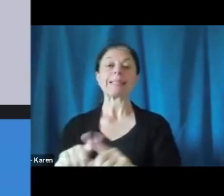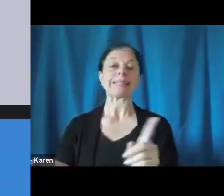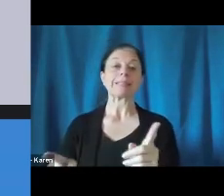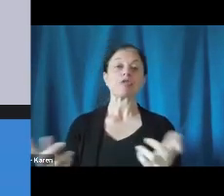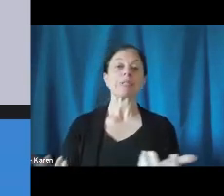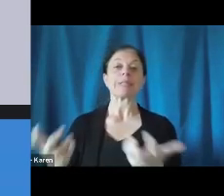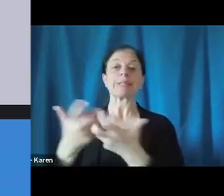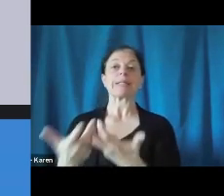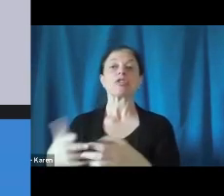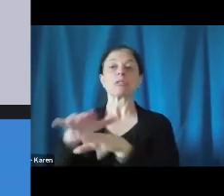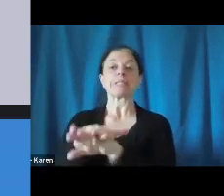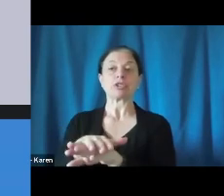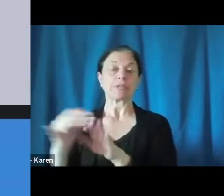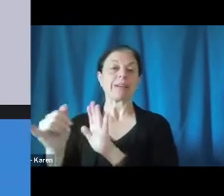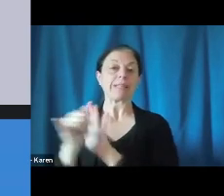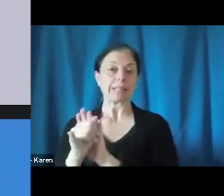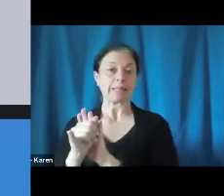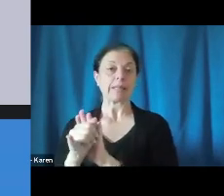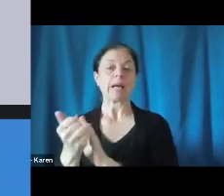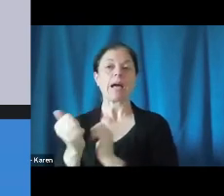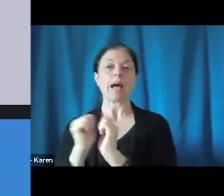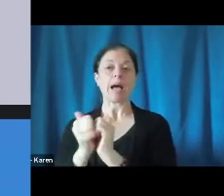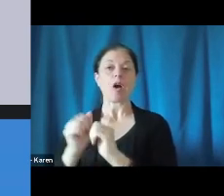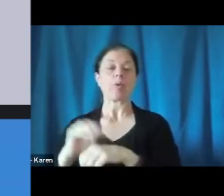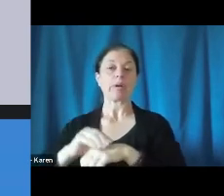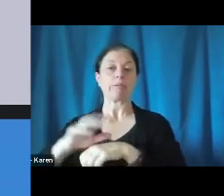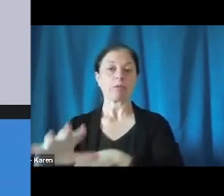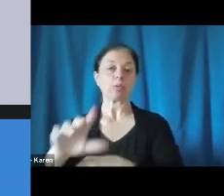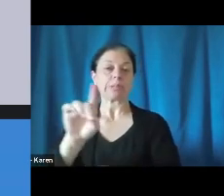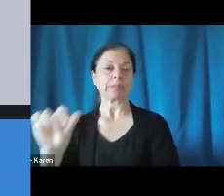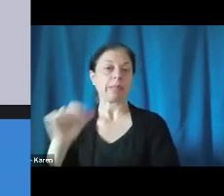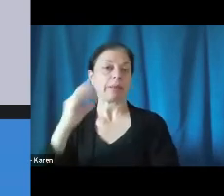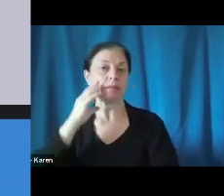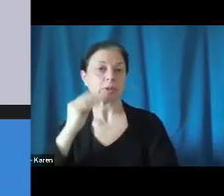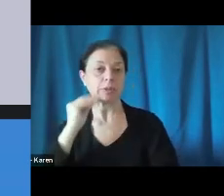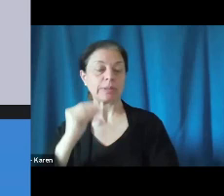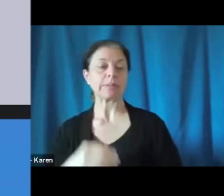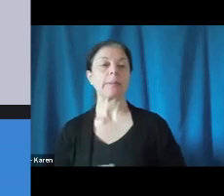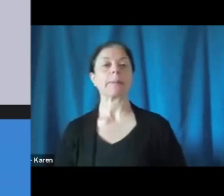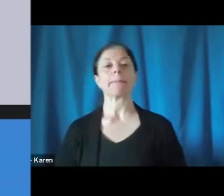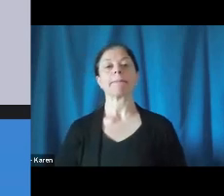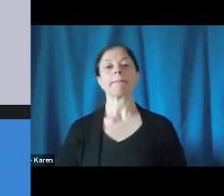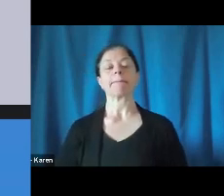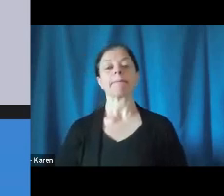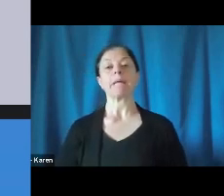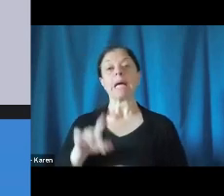know, because it dives deeper in issues of disability when it comes to different intersections of identity and how those